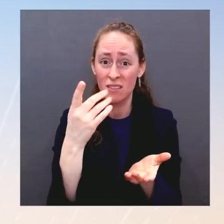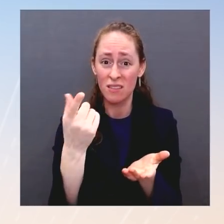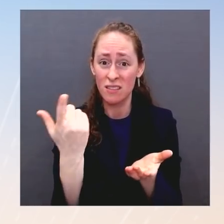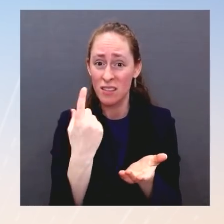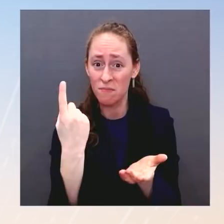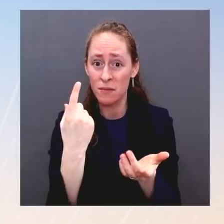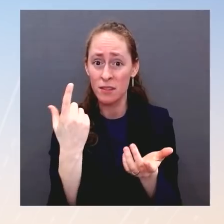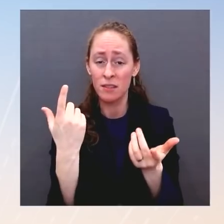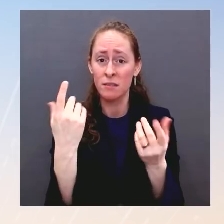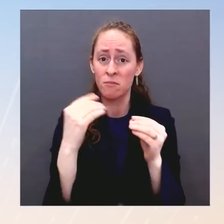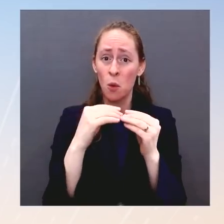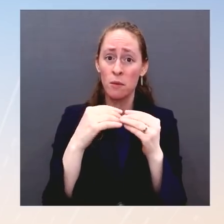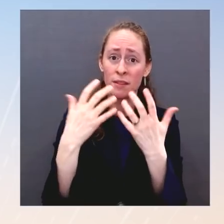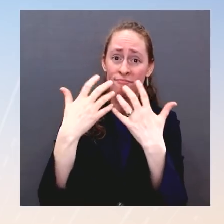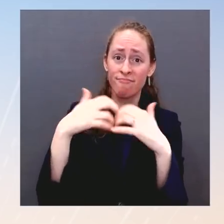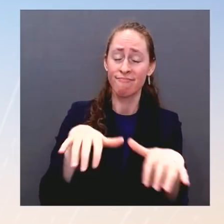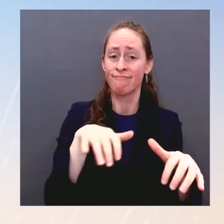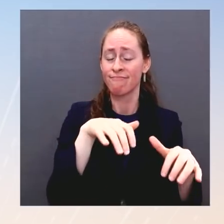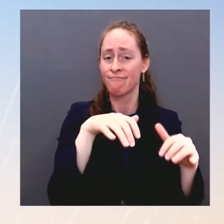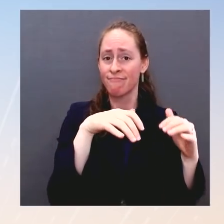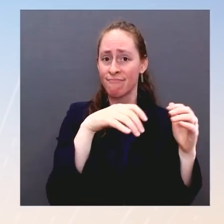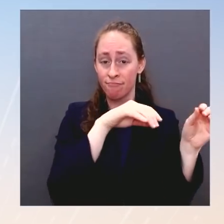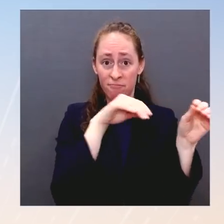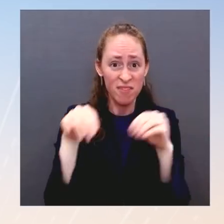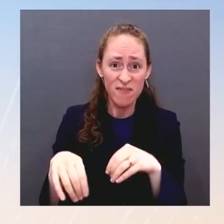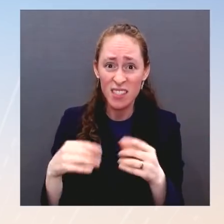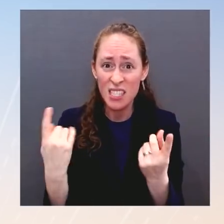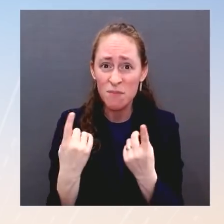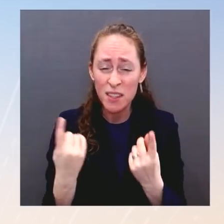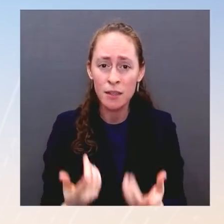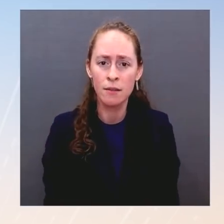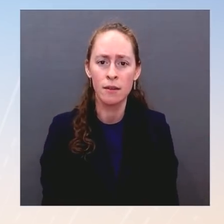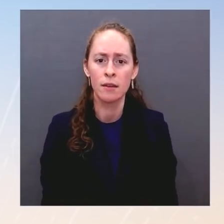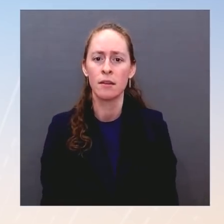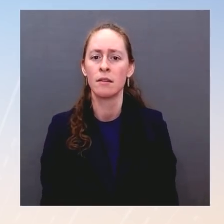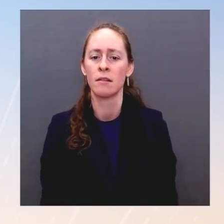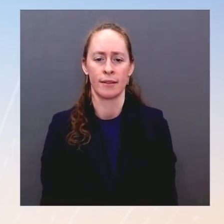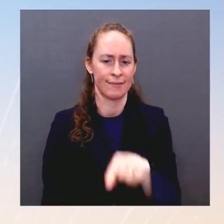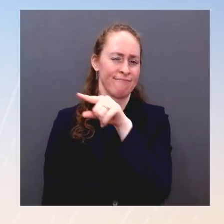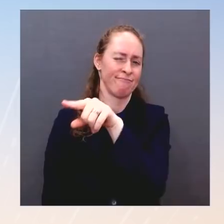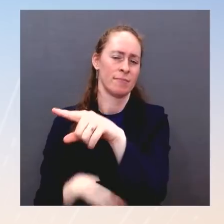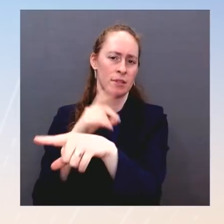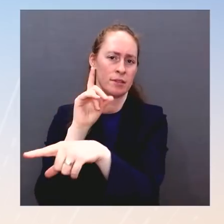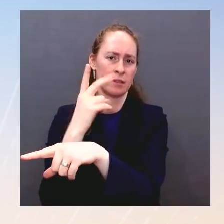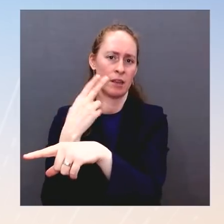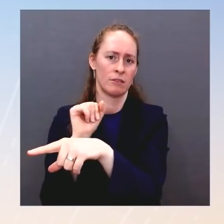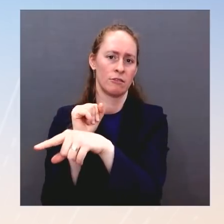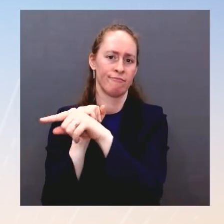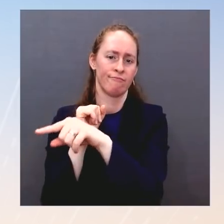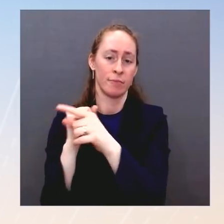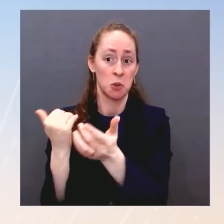I know there are many advocates for that, but I don't have an update on the process or if it will happen. The Press: What plans does the administra- --